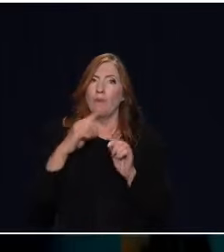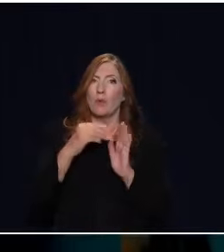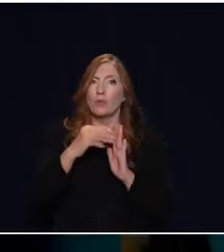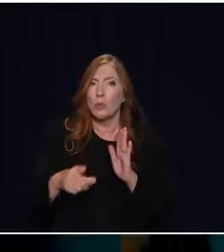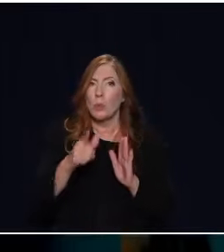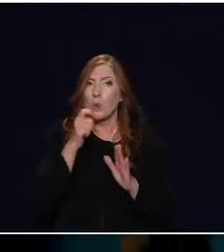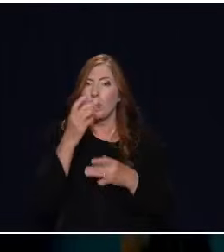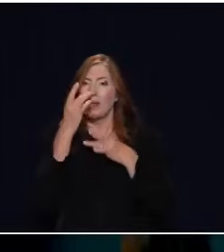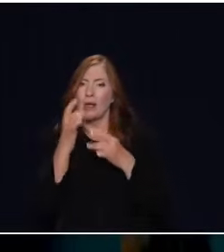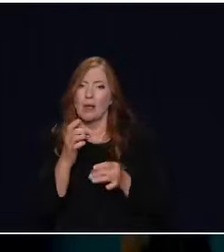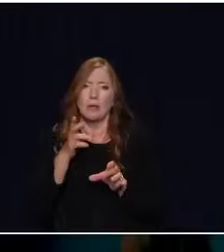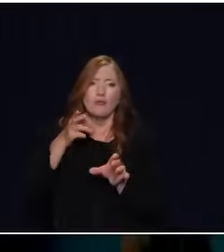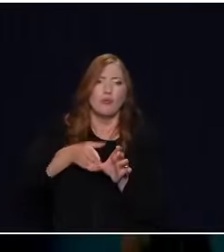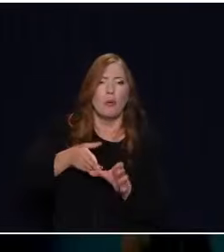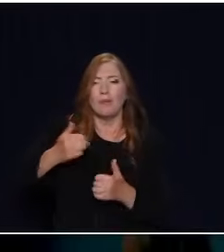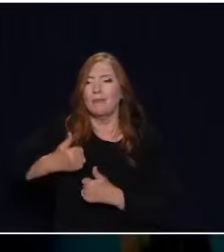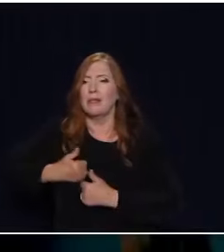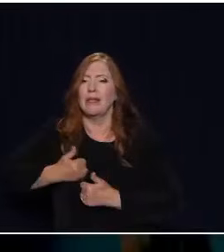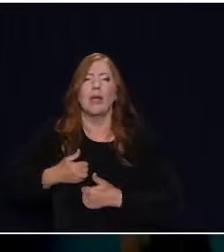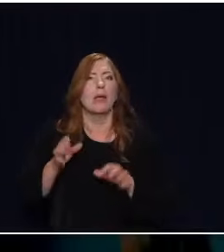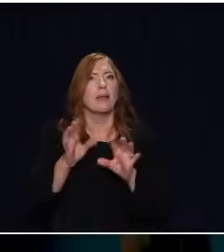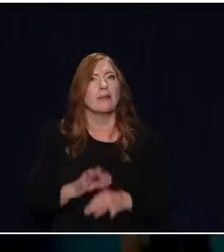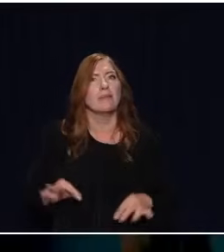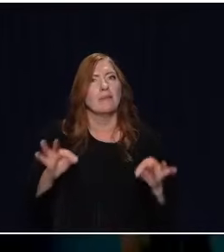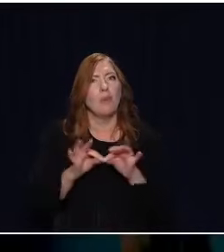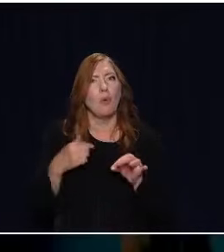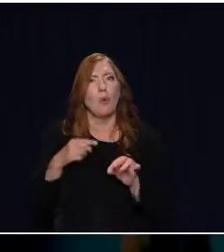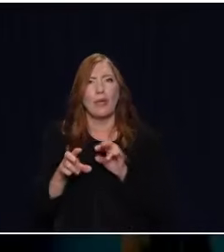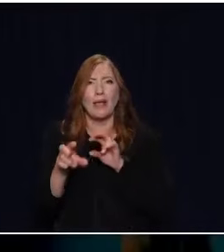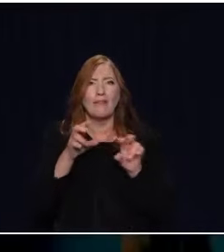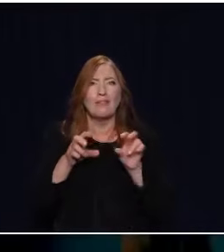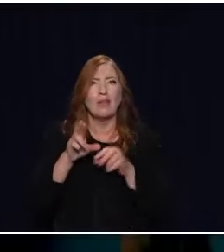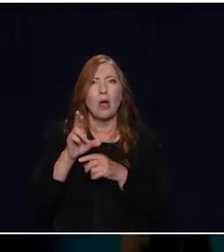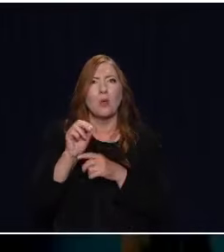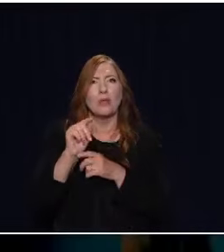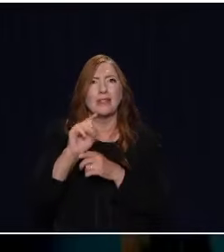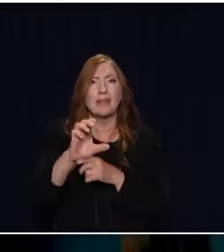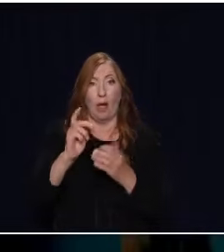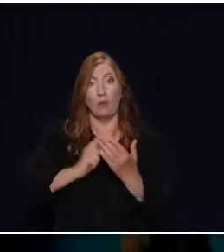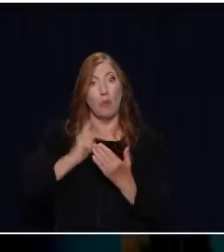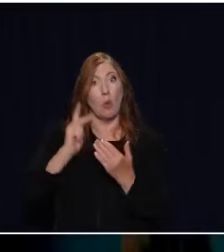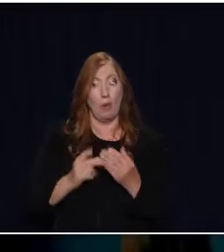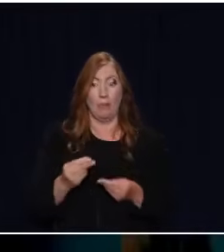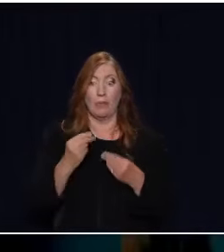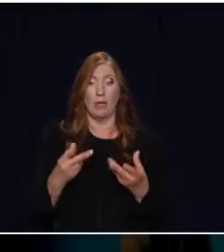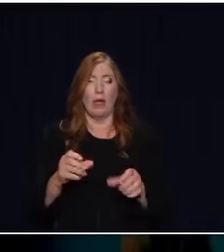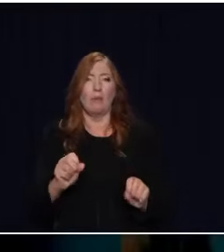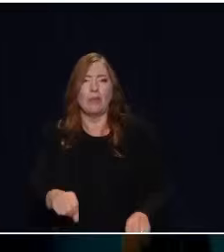BECAUSE THAT IS WHAT THEIR FAMILY DOES, WHAT THEY KNOW. ALSO STUDENTS INTERESTED IN